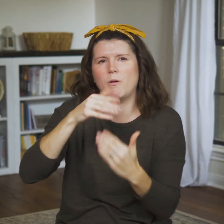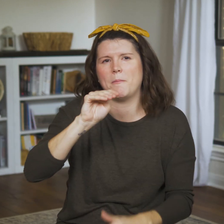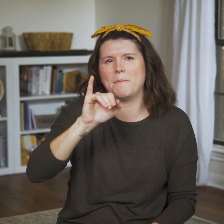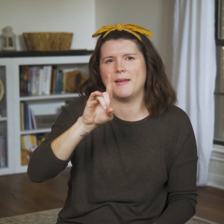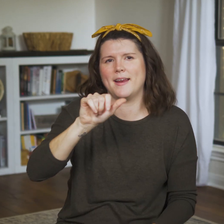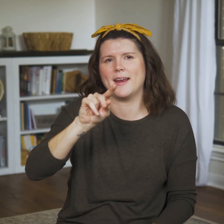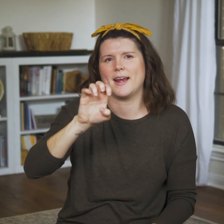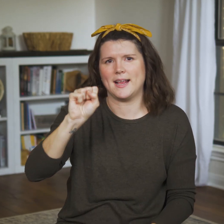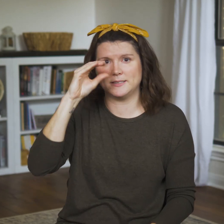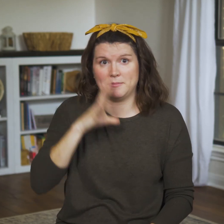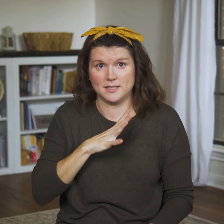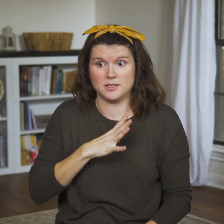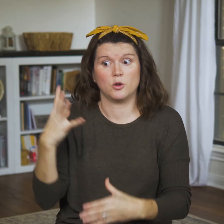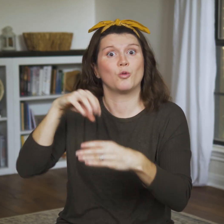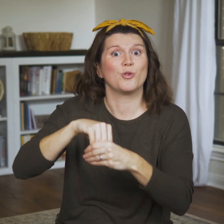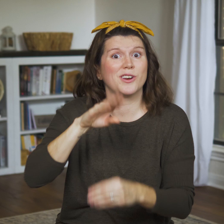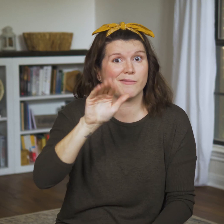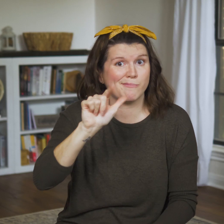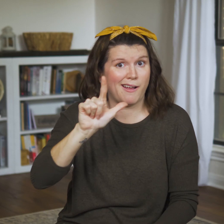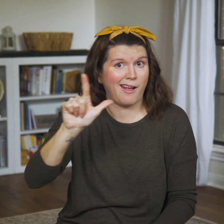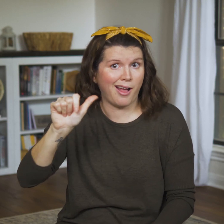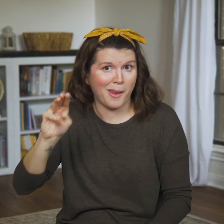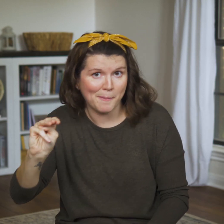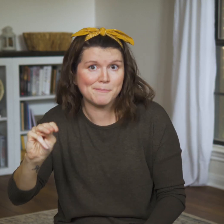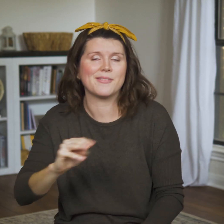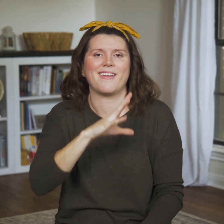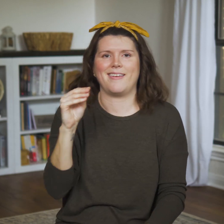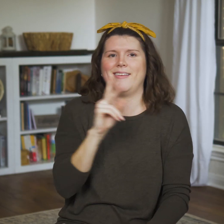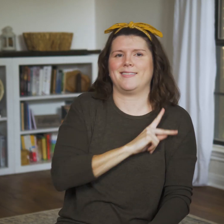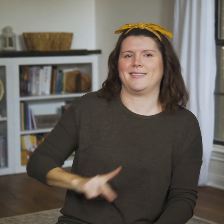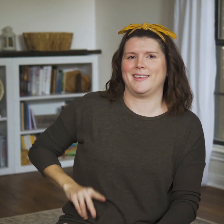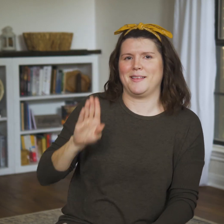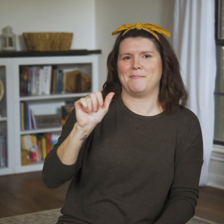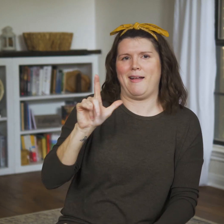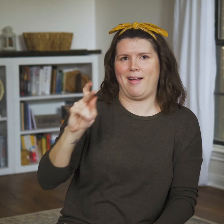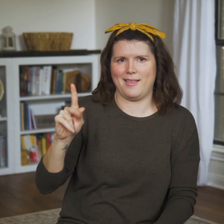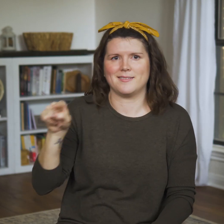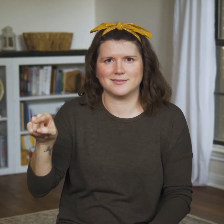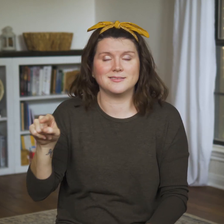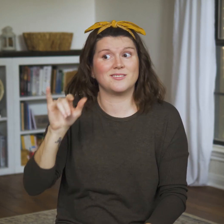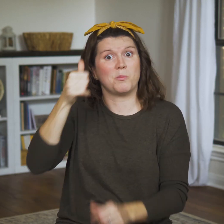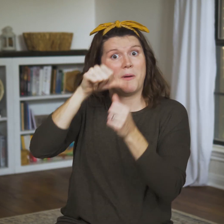who advised King Balak on how to tempt the Israelites